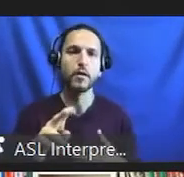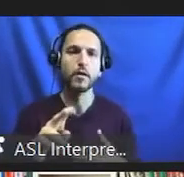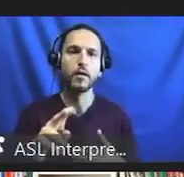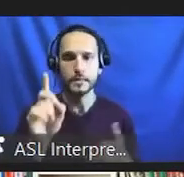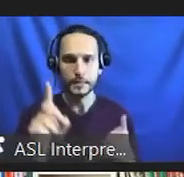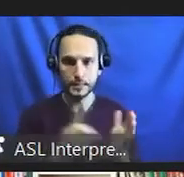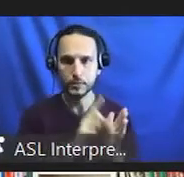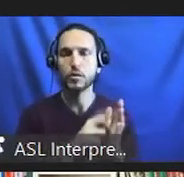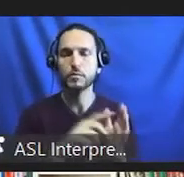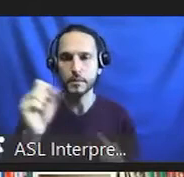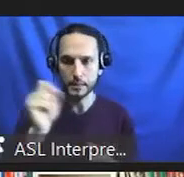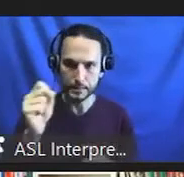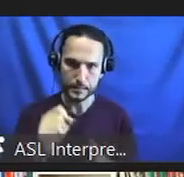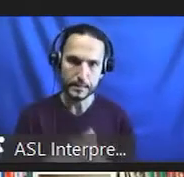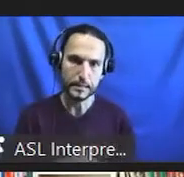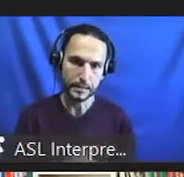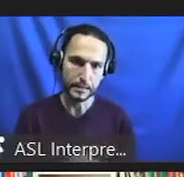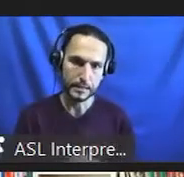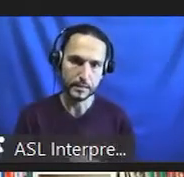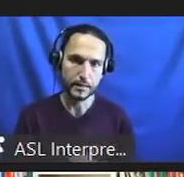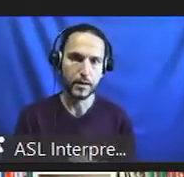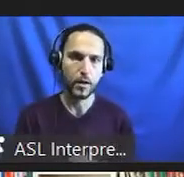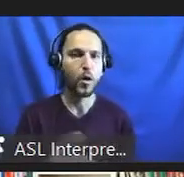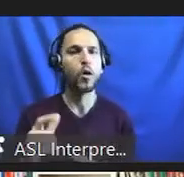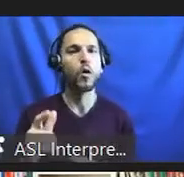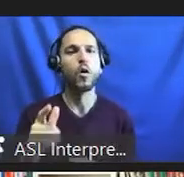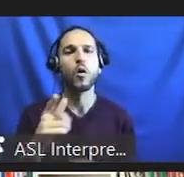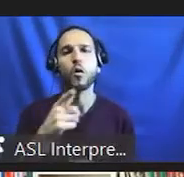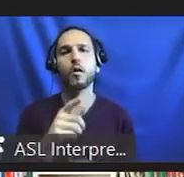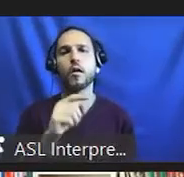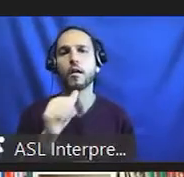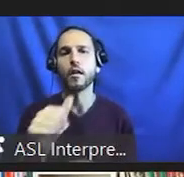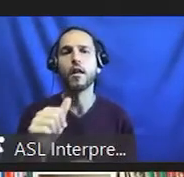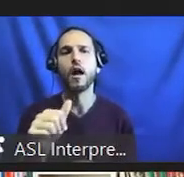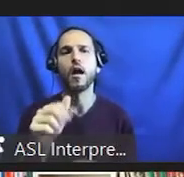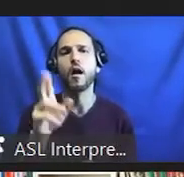against him because it would not have been an undue burden